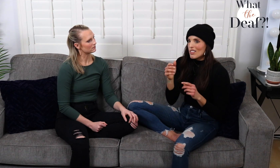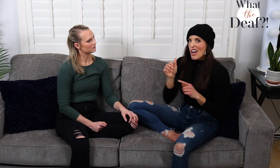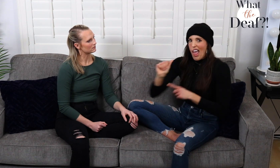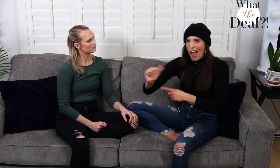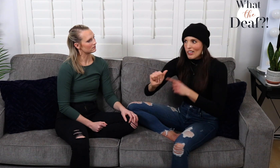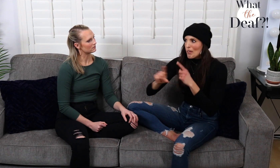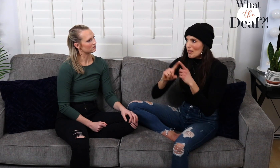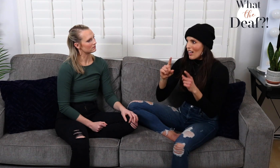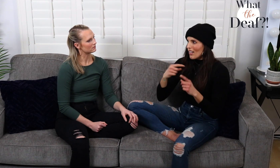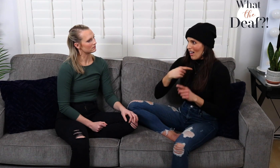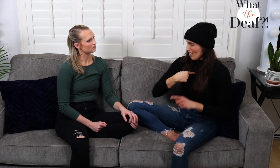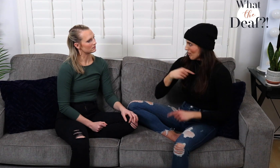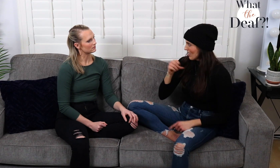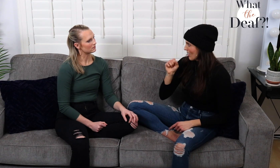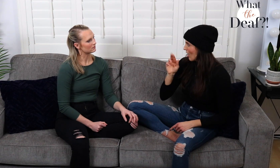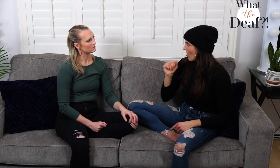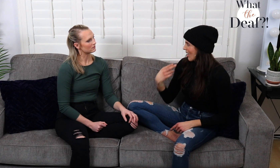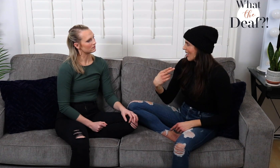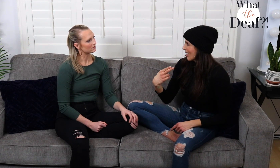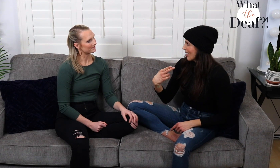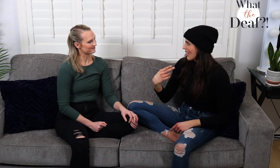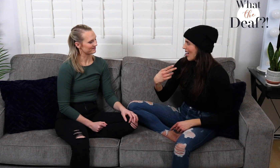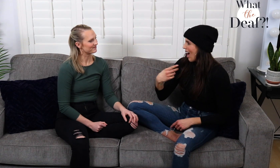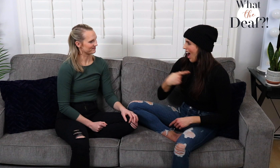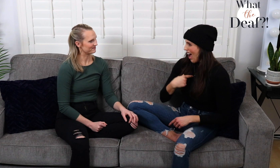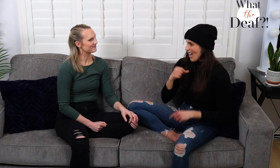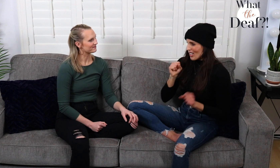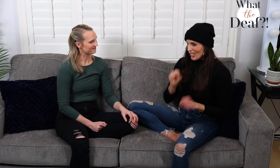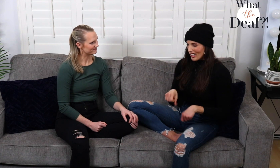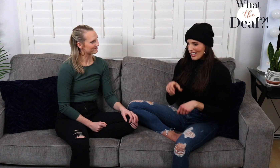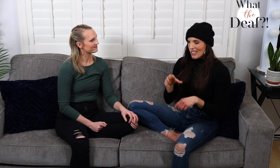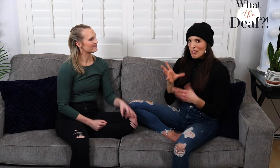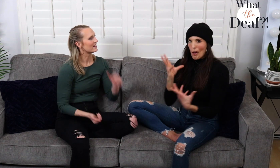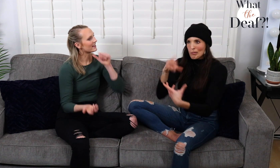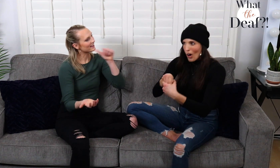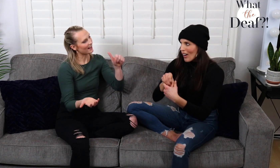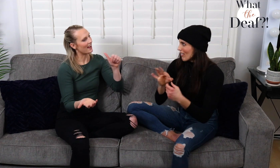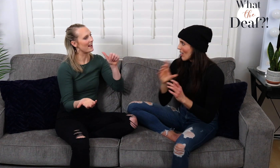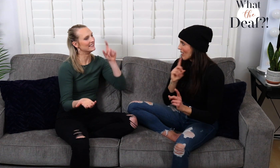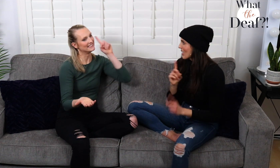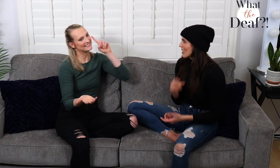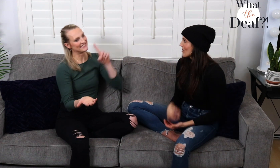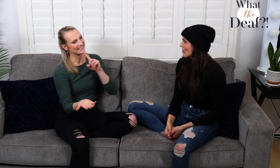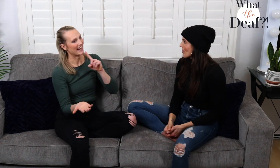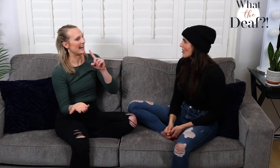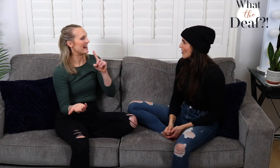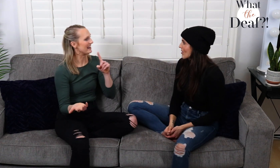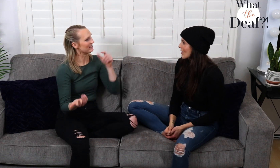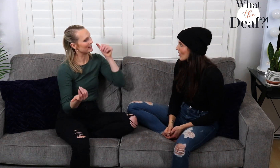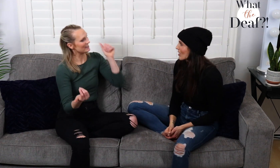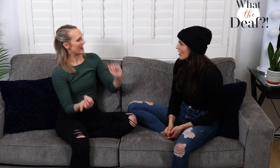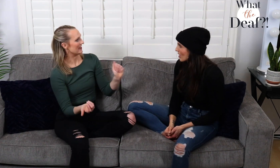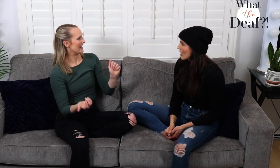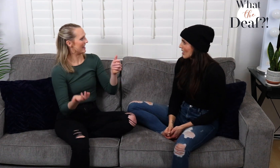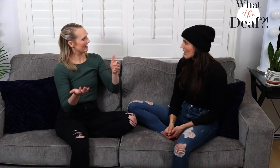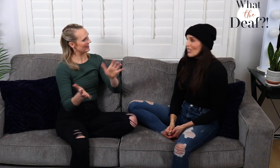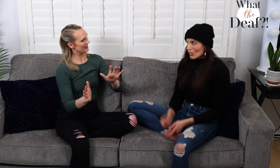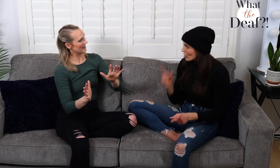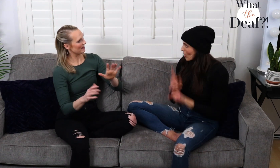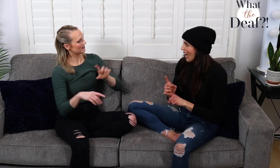not just an athlete but I'm Sarah. I can be a part of the team. - You weren't just a Deaf athlete,